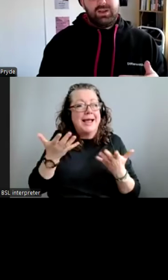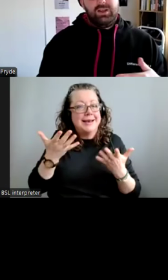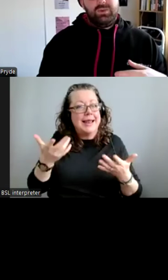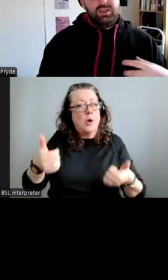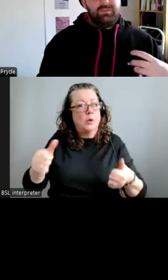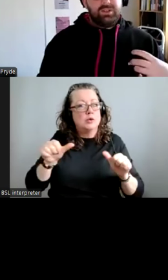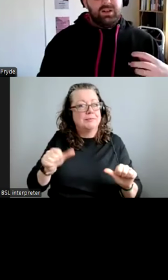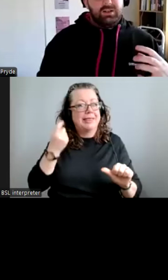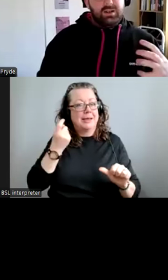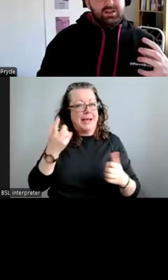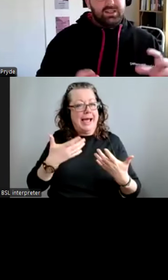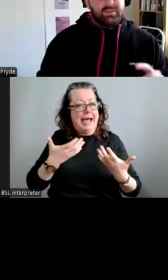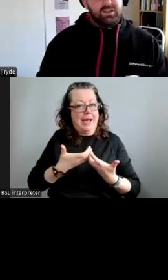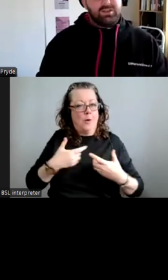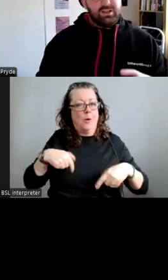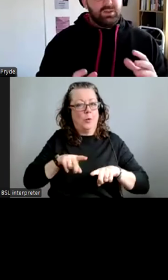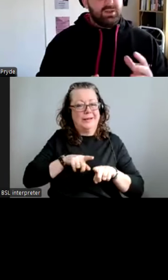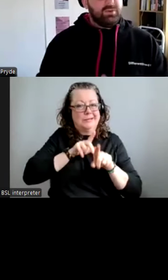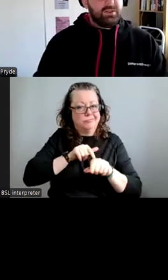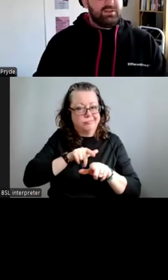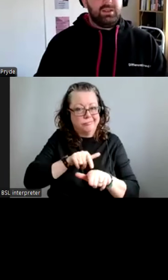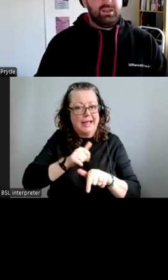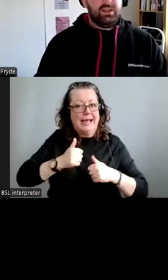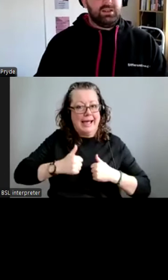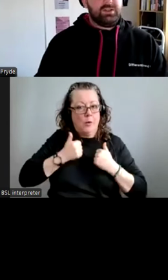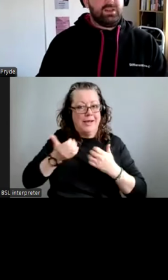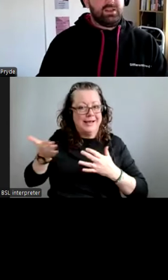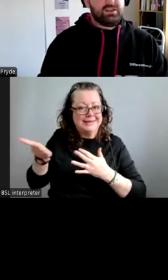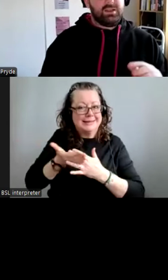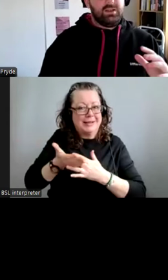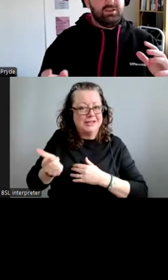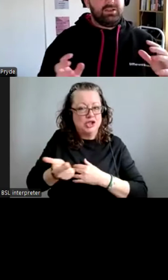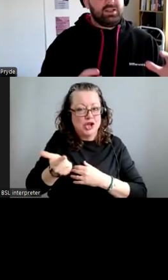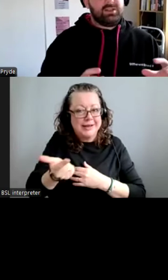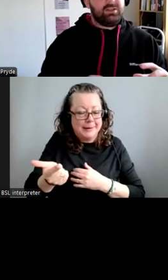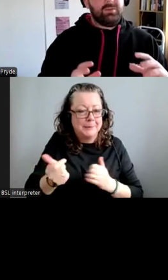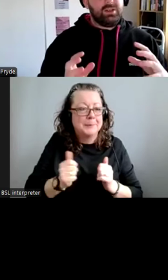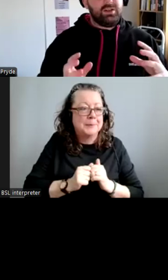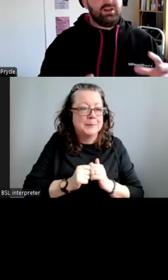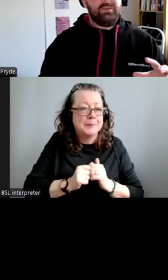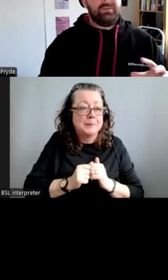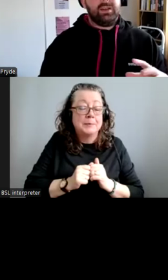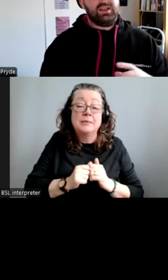How we chart our accessibility journey is quite important. The first thing is that you should take stock of where you are.